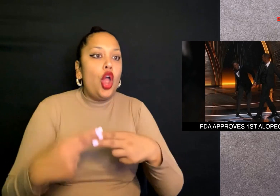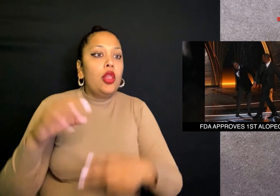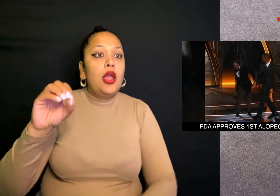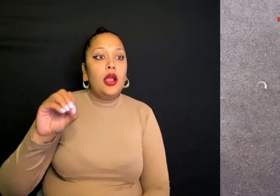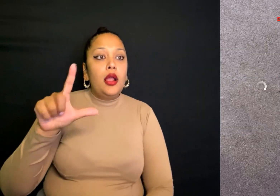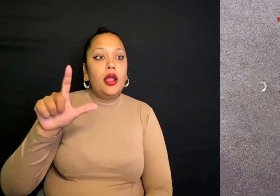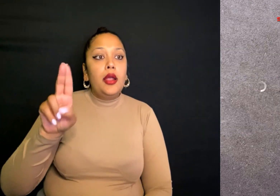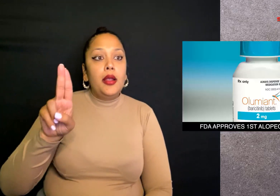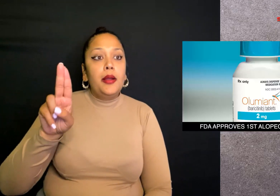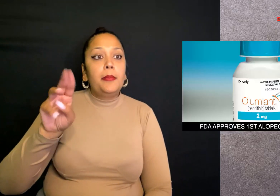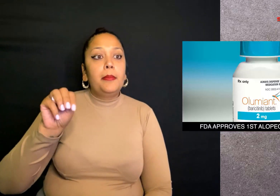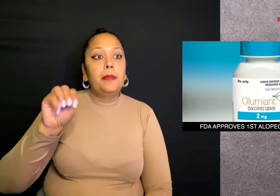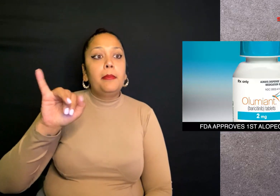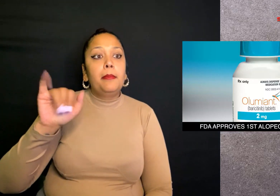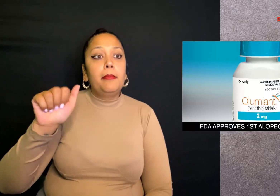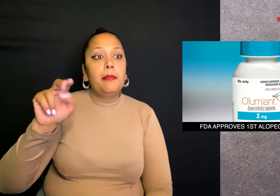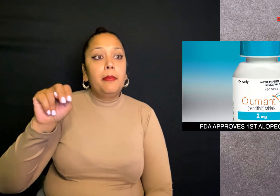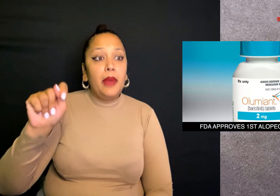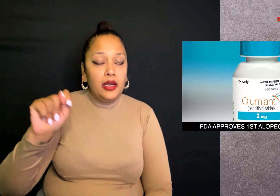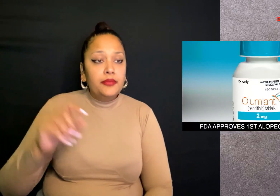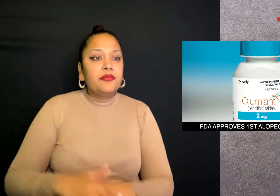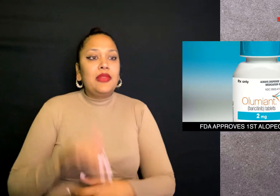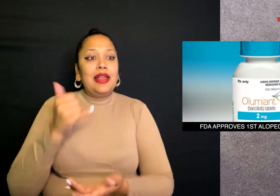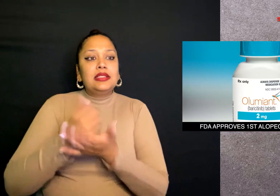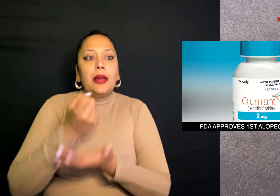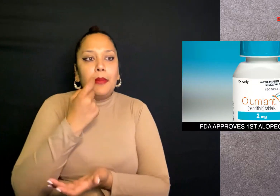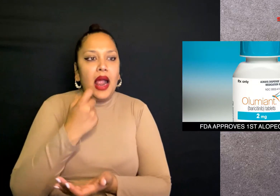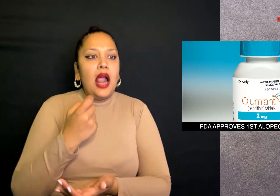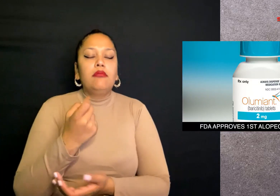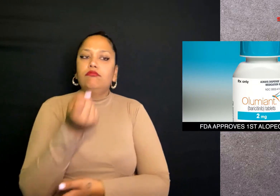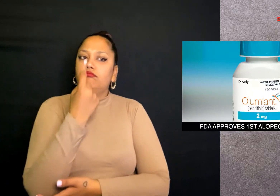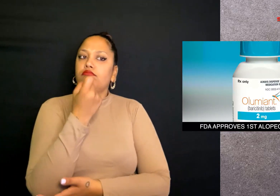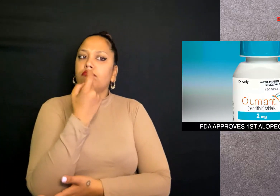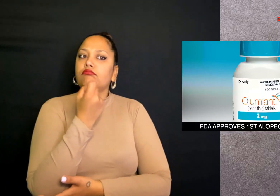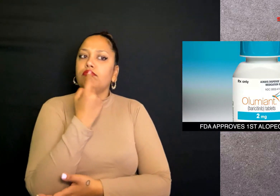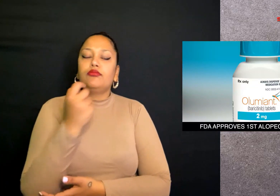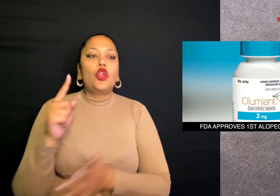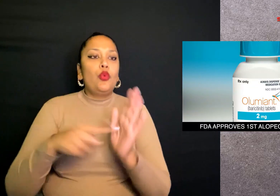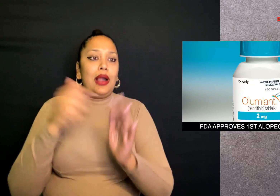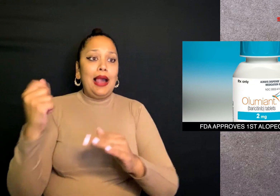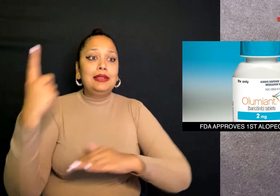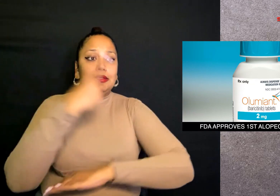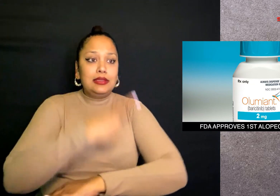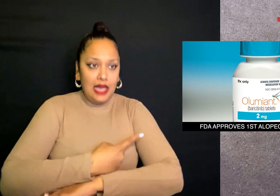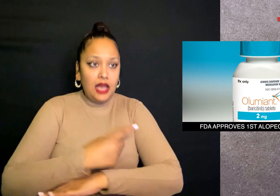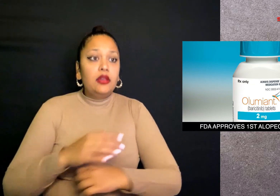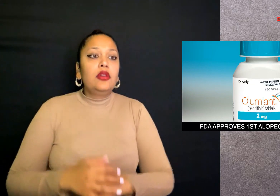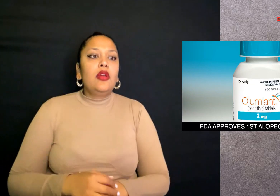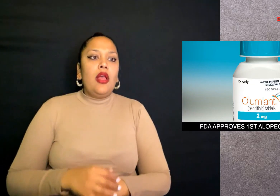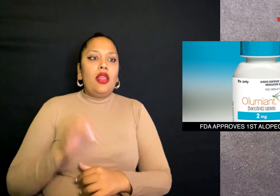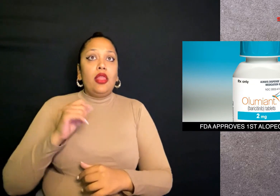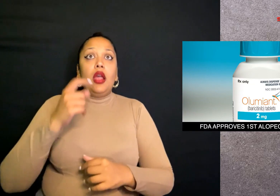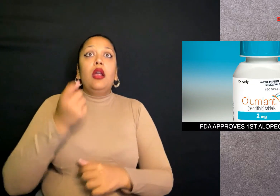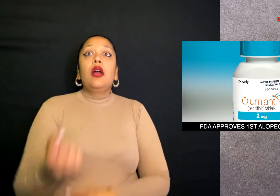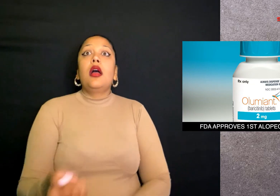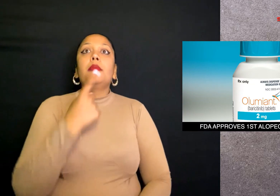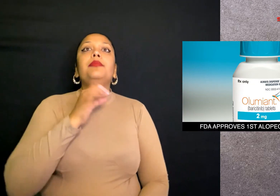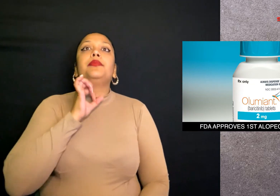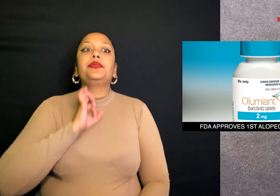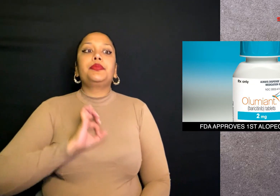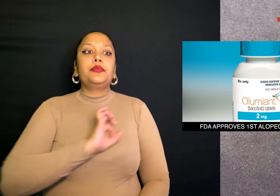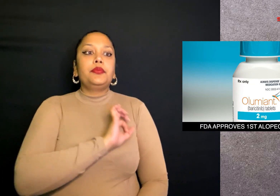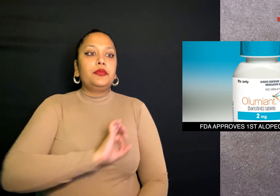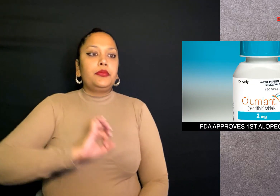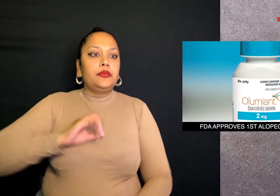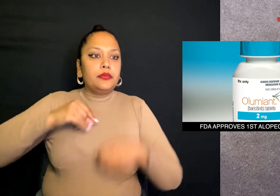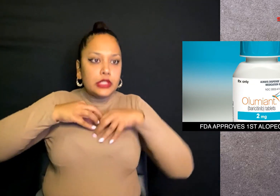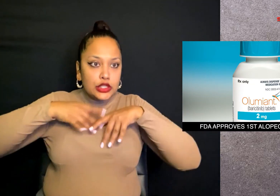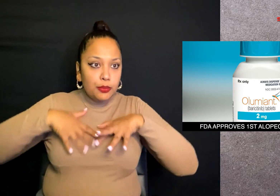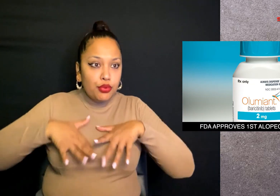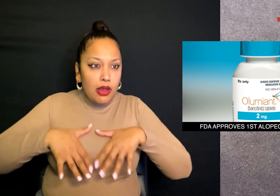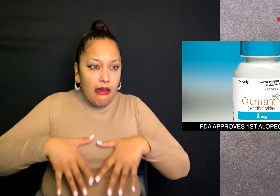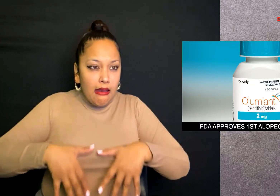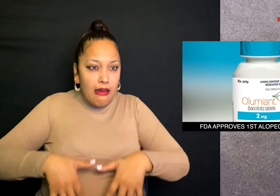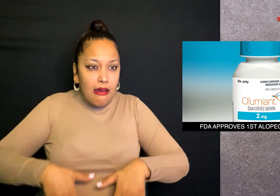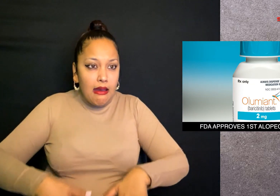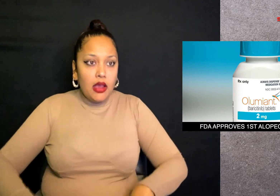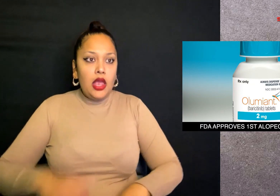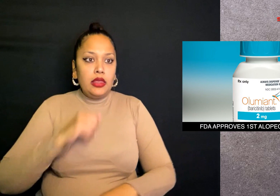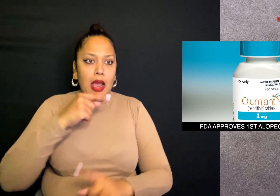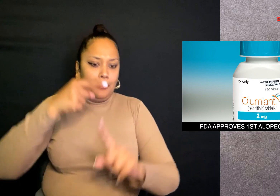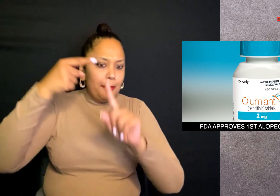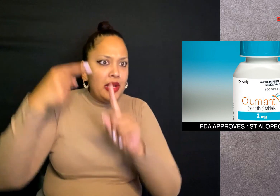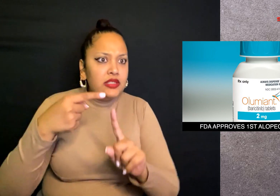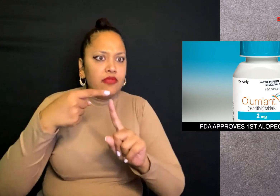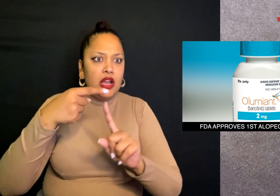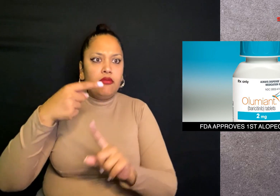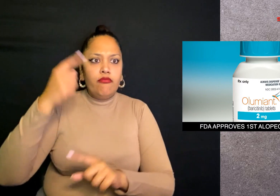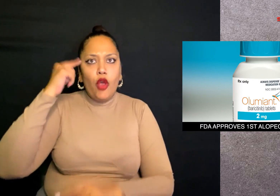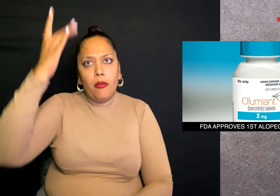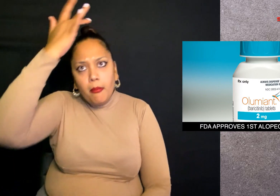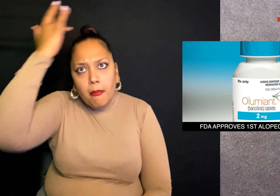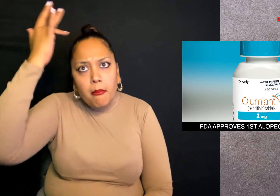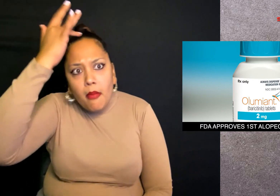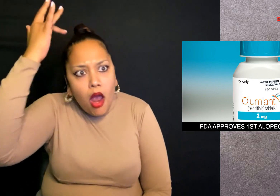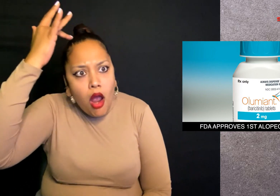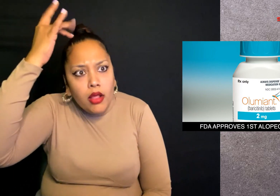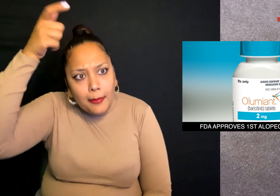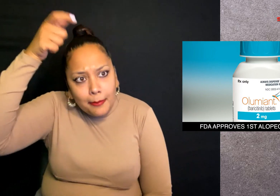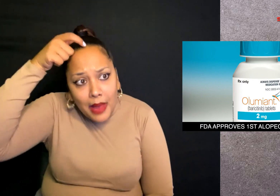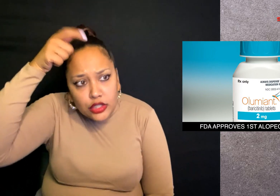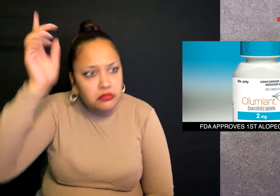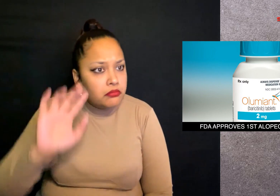for the disorder it's called olumiant it is a pill taken by mouth once a day and it treats